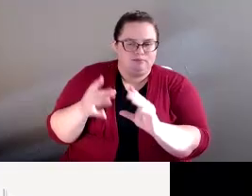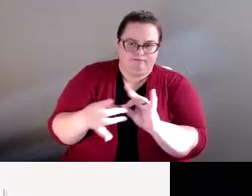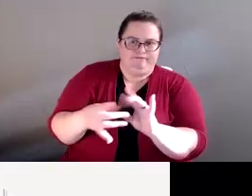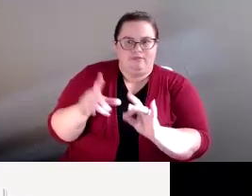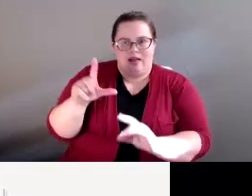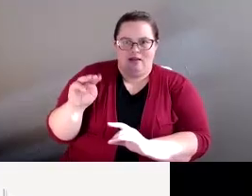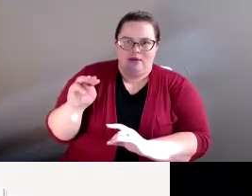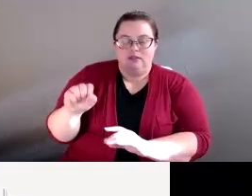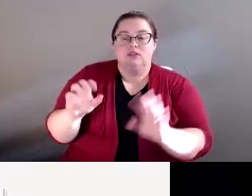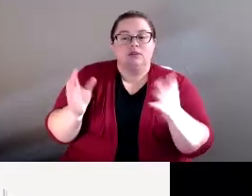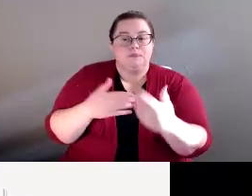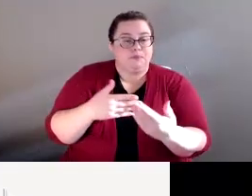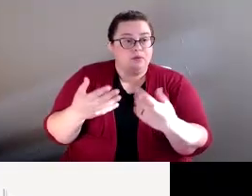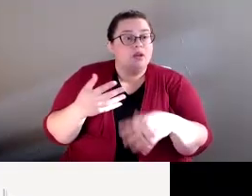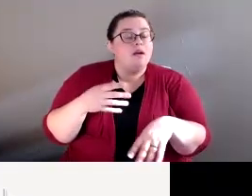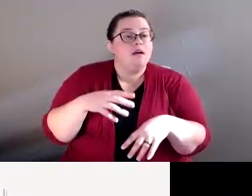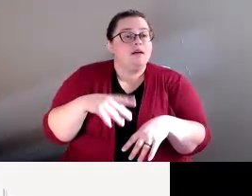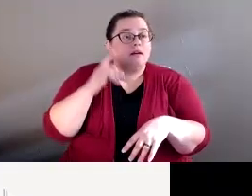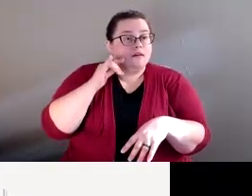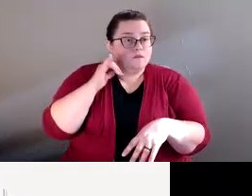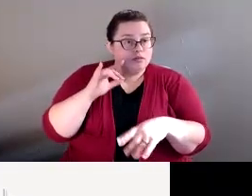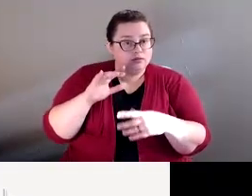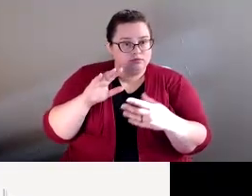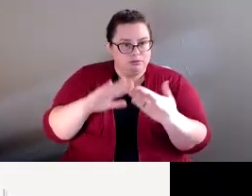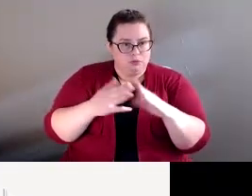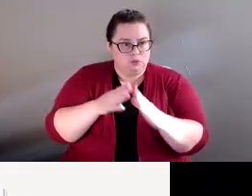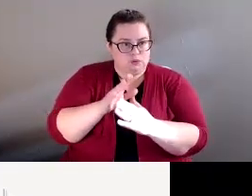And the California Community Colleges has a contract with Instructure,